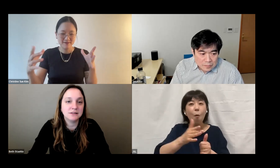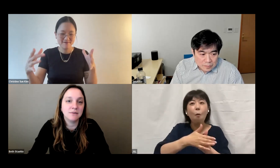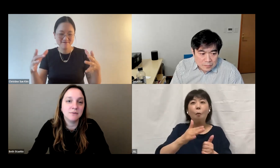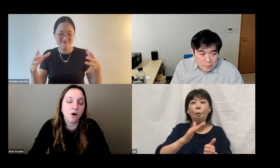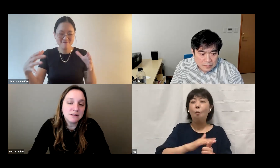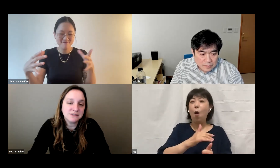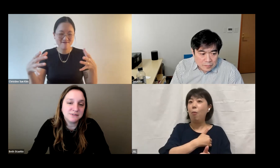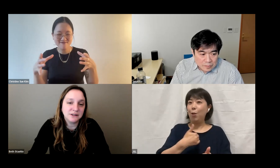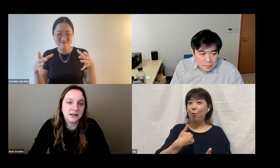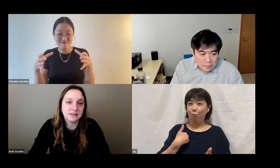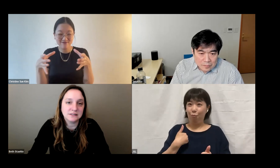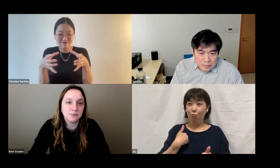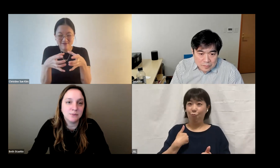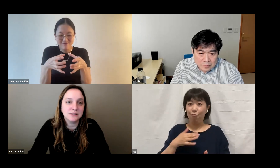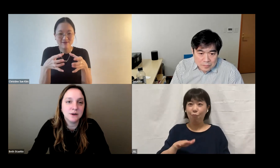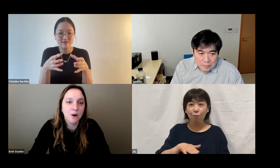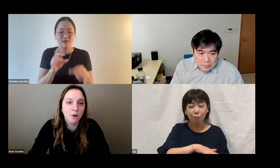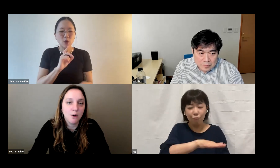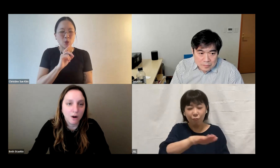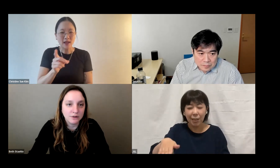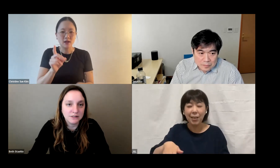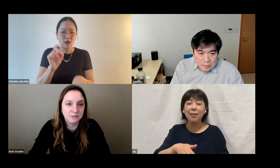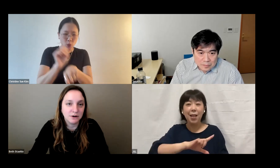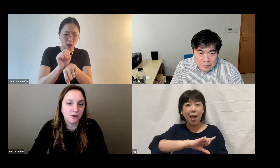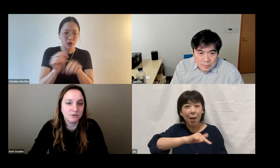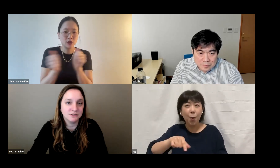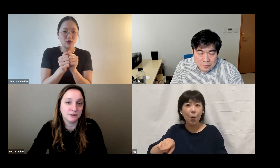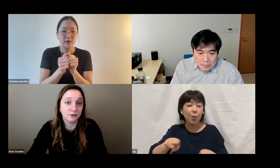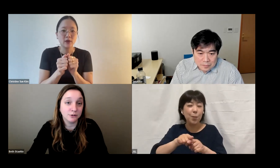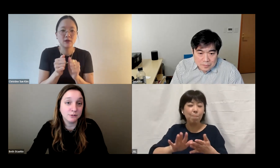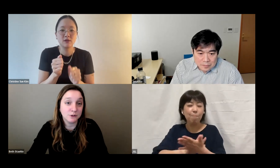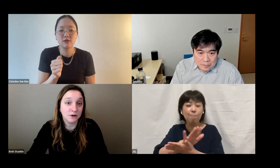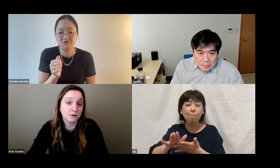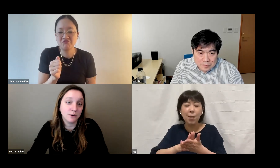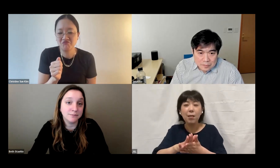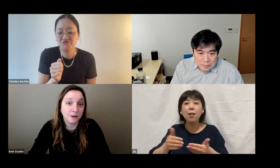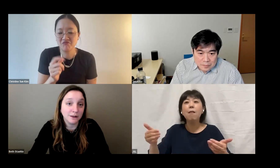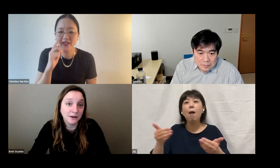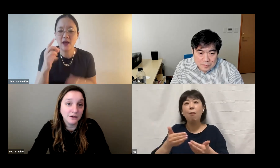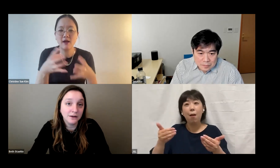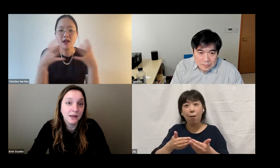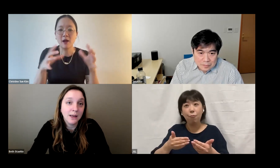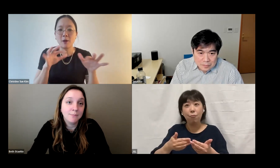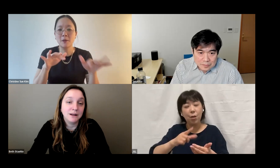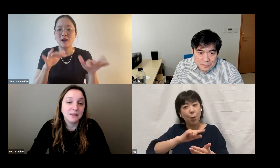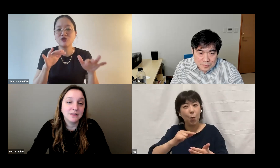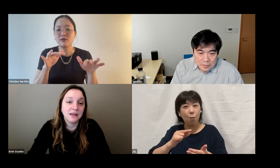I always feel like in some ways we'll always be our own different groups under one umbrella. But I think